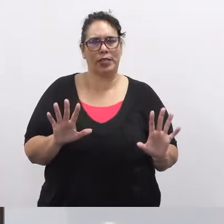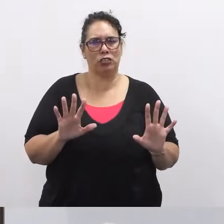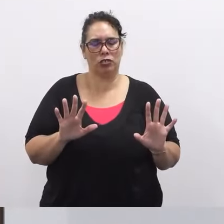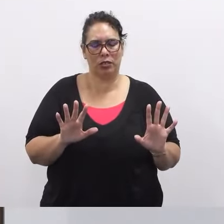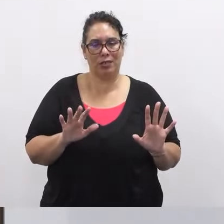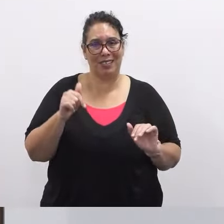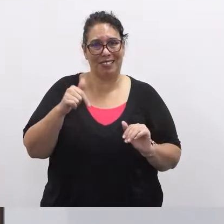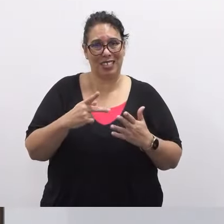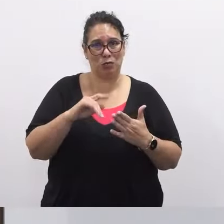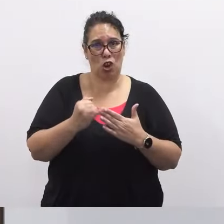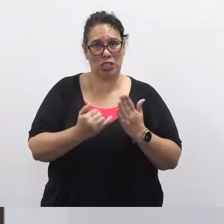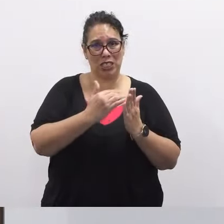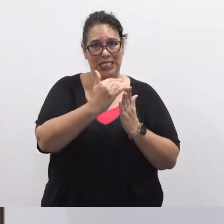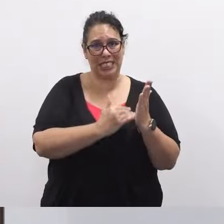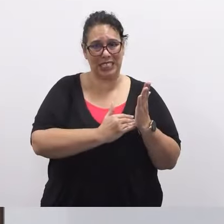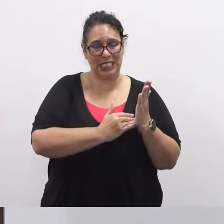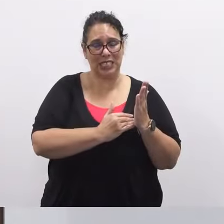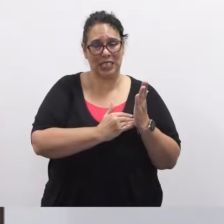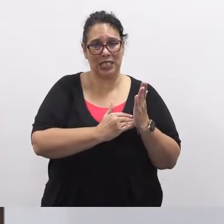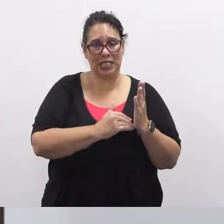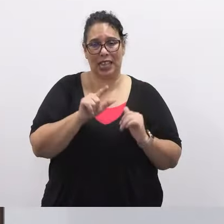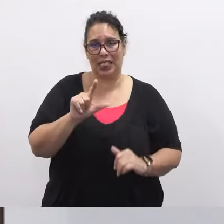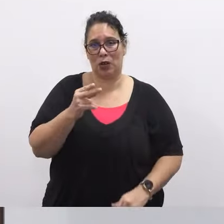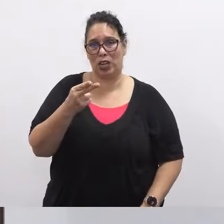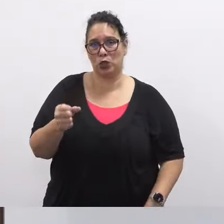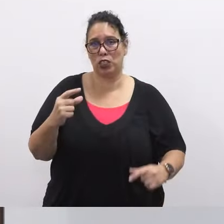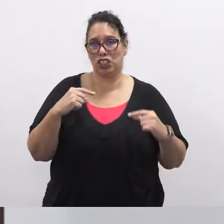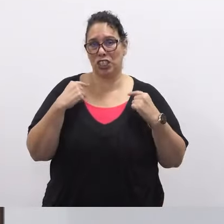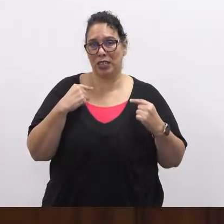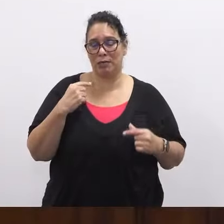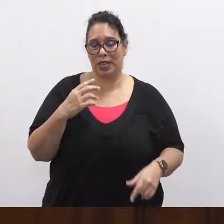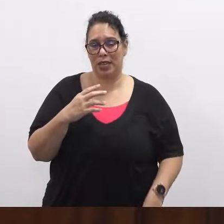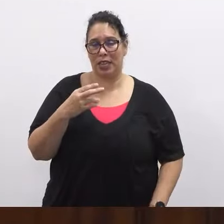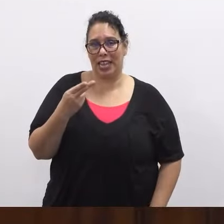This project is listed as Lakewood High School GYM HVAC,